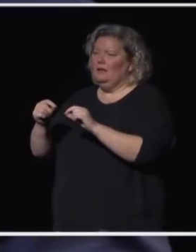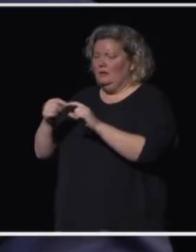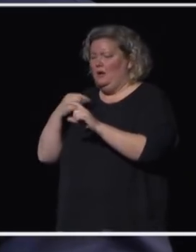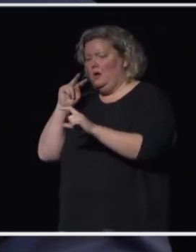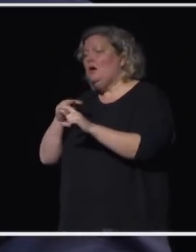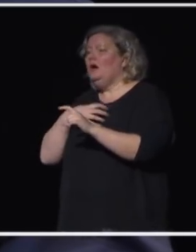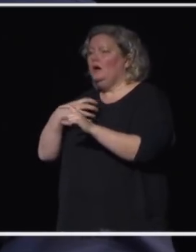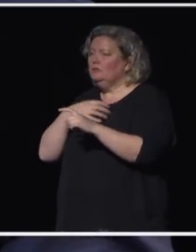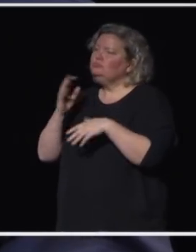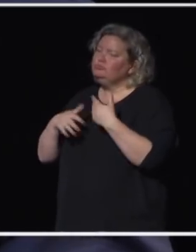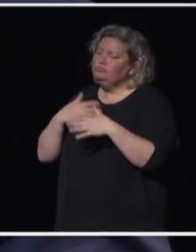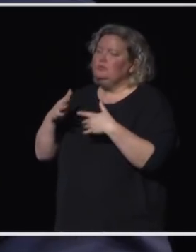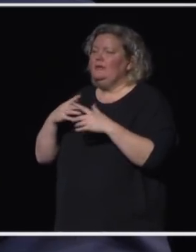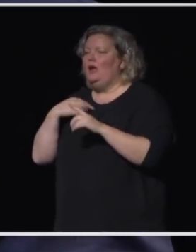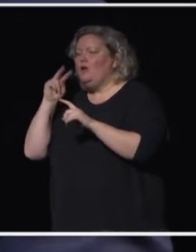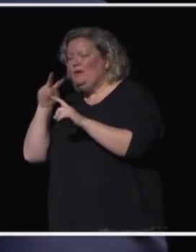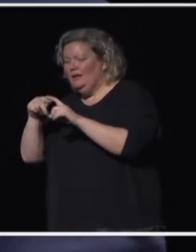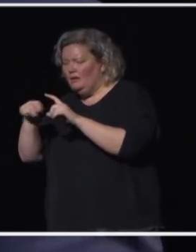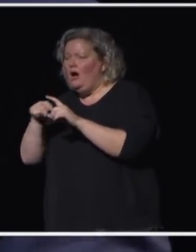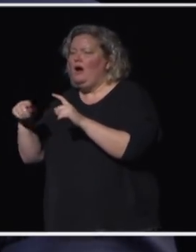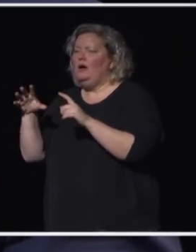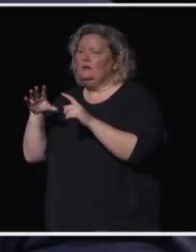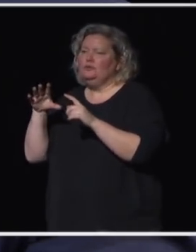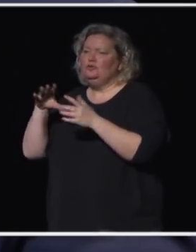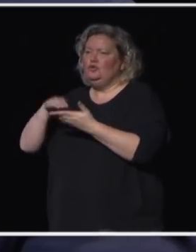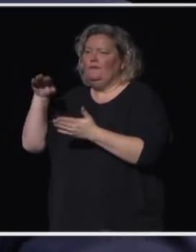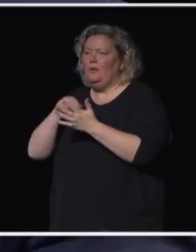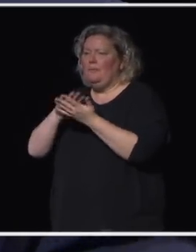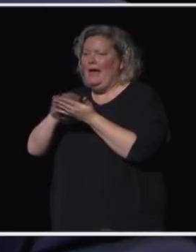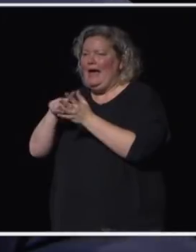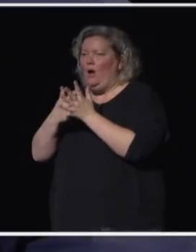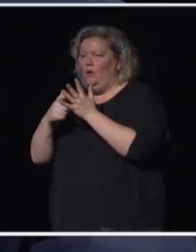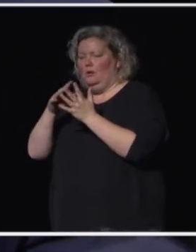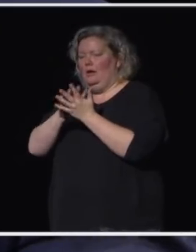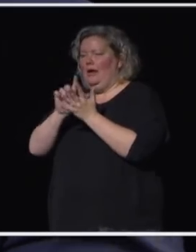And then I read that it was a Howard student and then, you know, I started to pay attention then. And then one day I saw the picture and it was Prince.